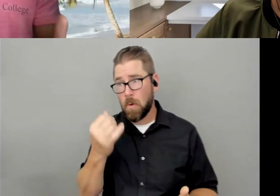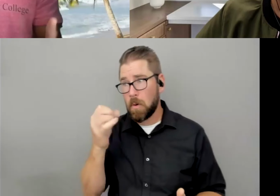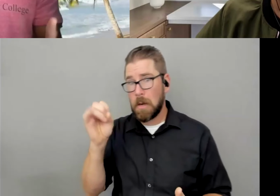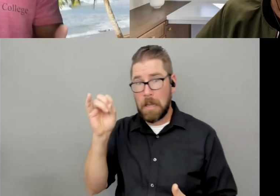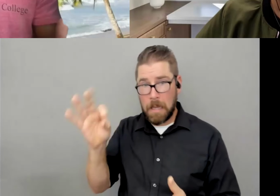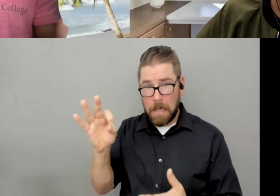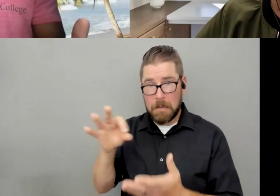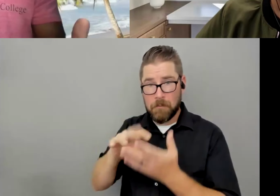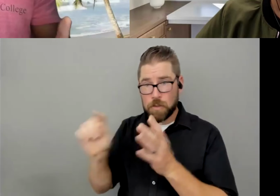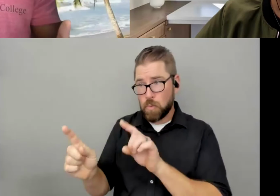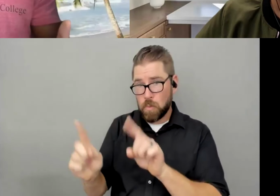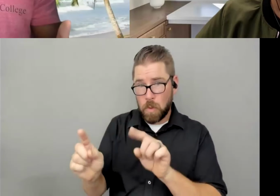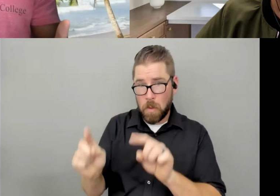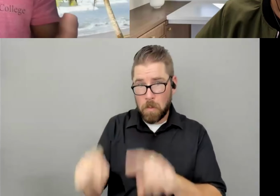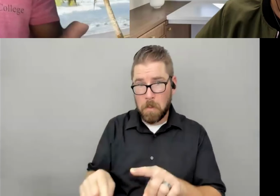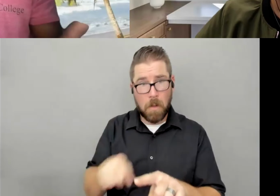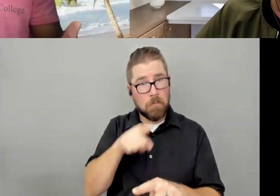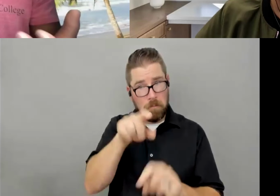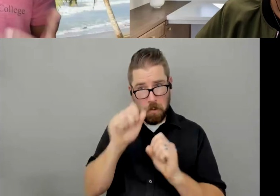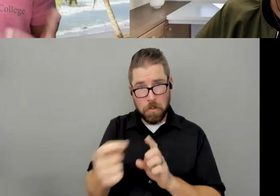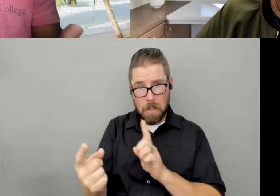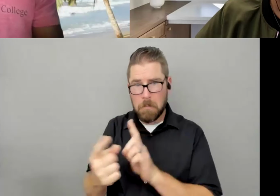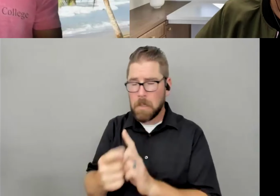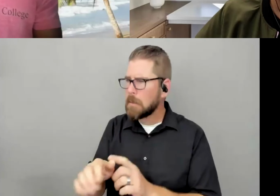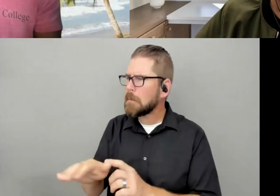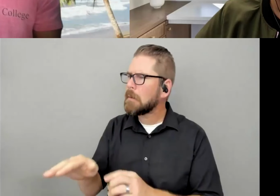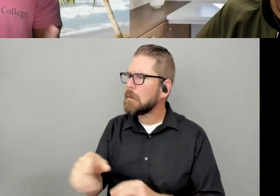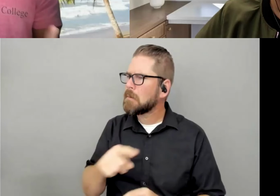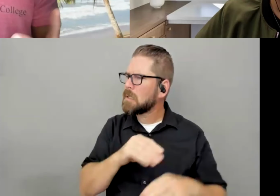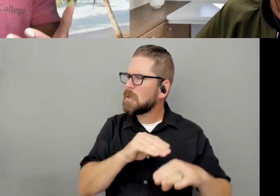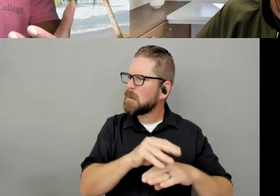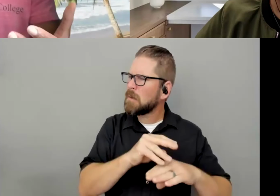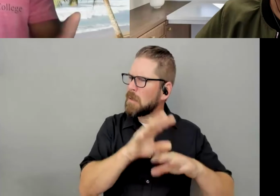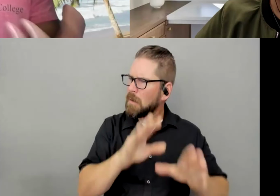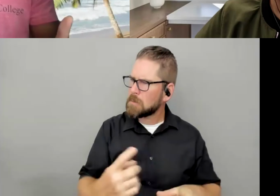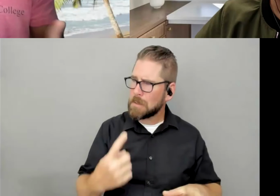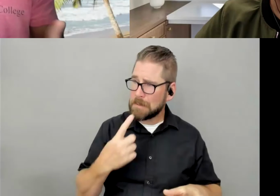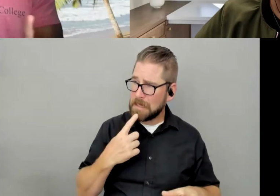came to the understanding that we've talked, but we haven't. And I would really like to talk to you about your success.